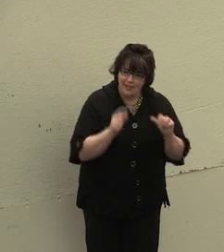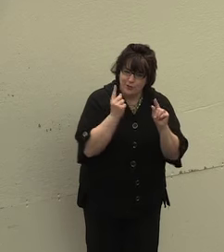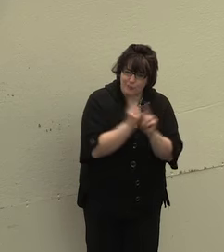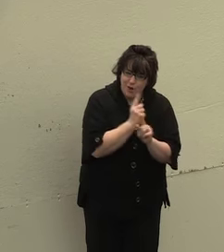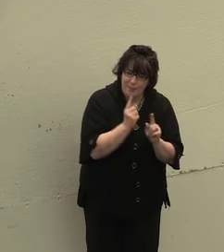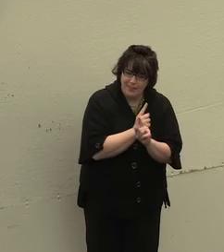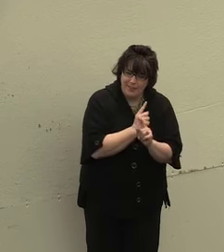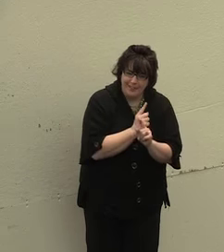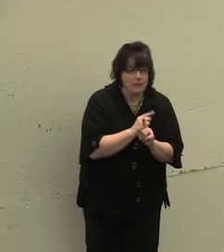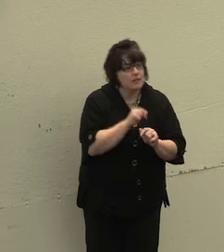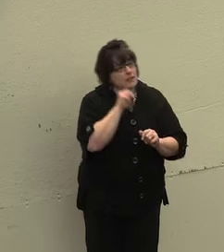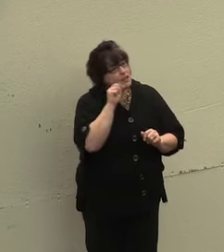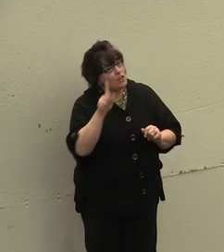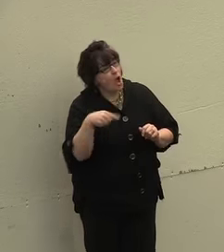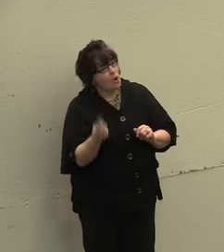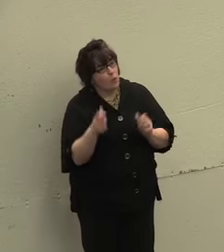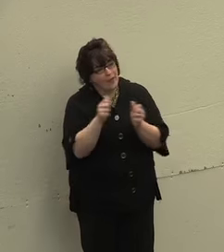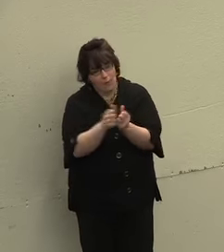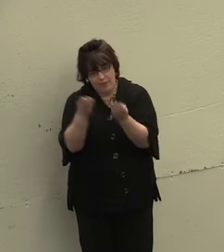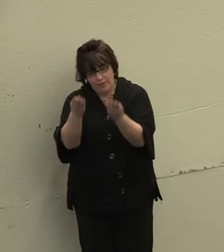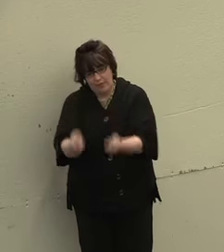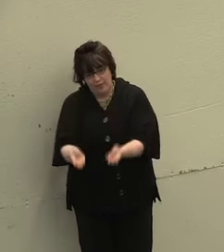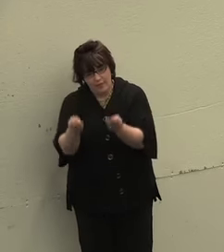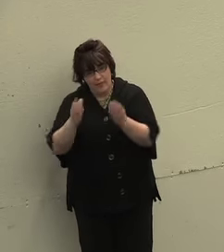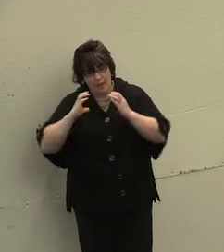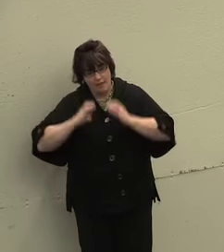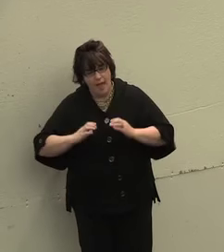not only by them, by the client, but the more and more